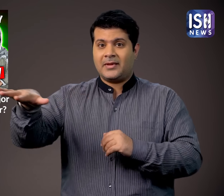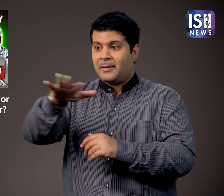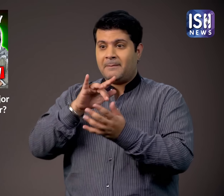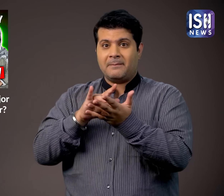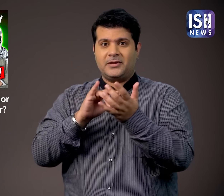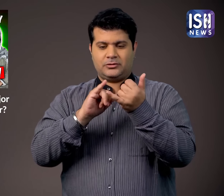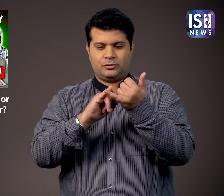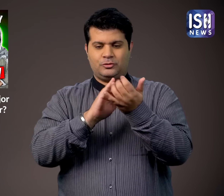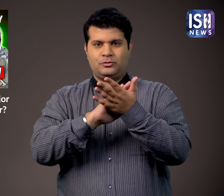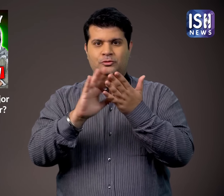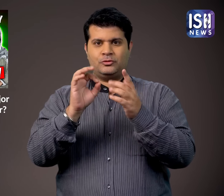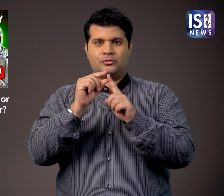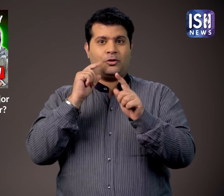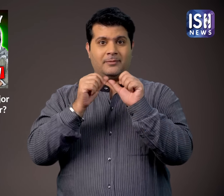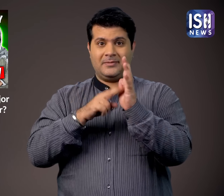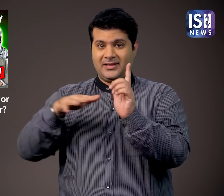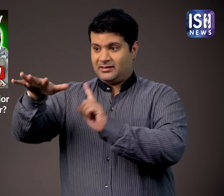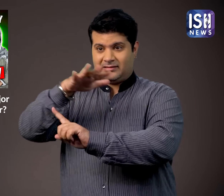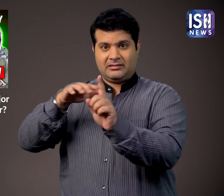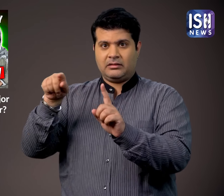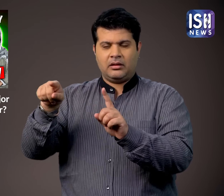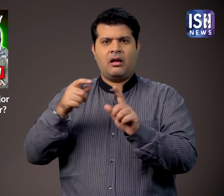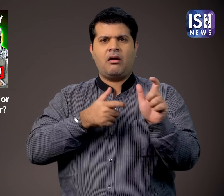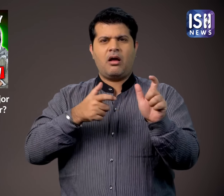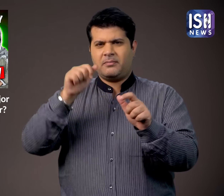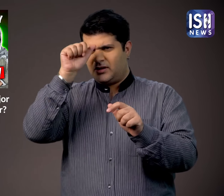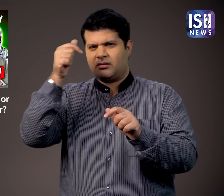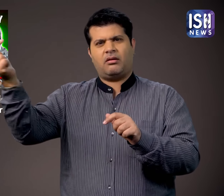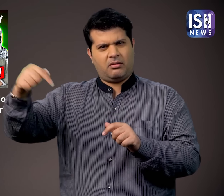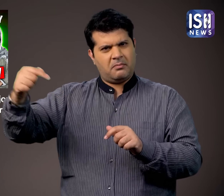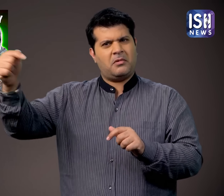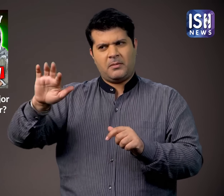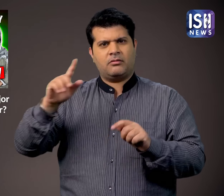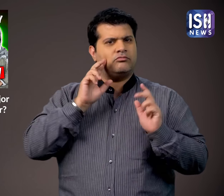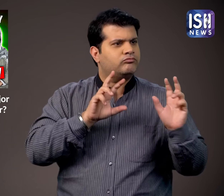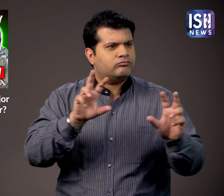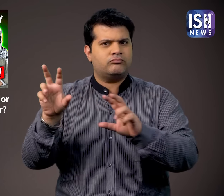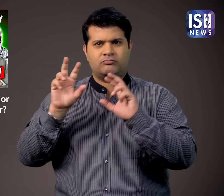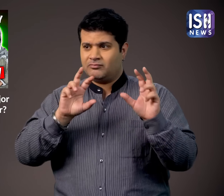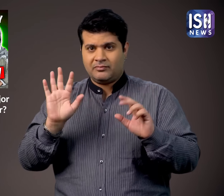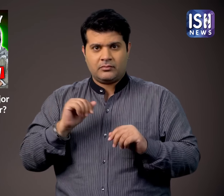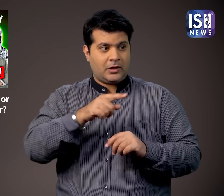whenever the Army came for patrolling in the Shopian area,